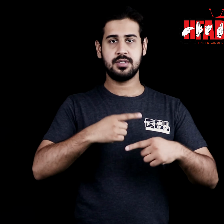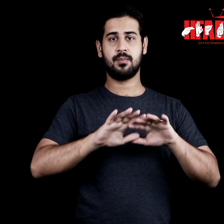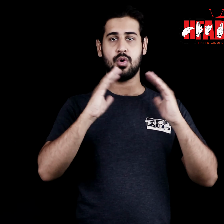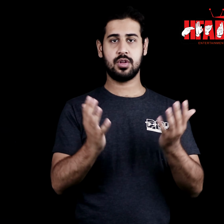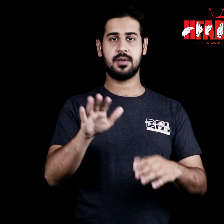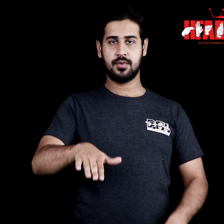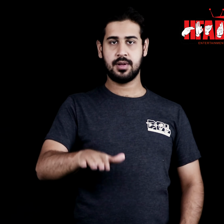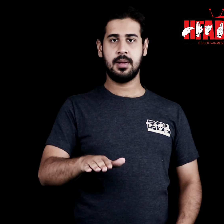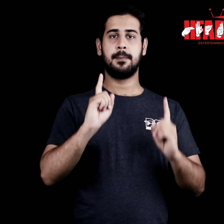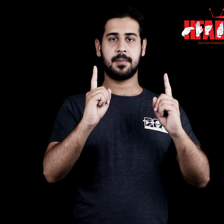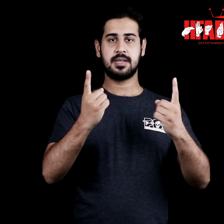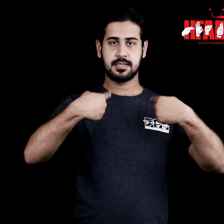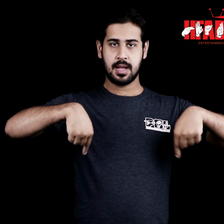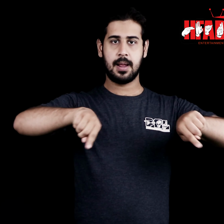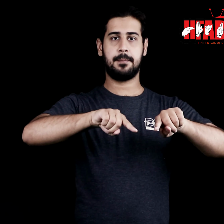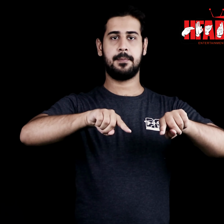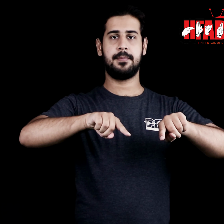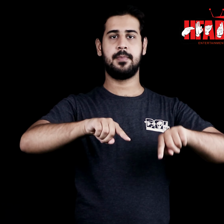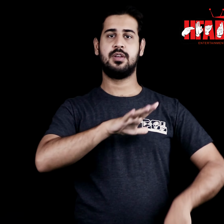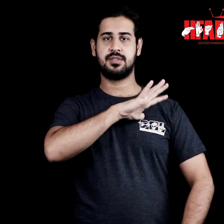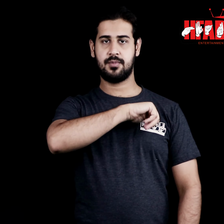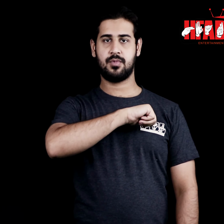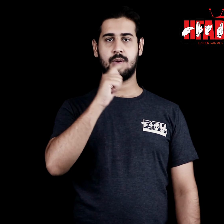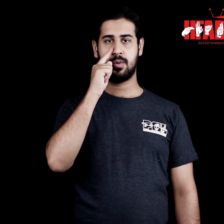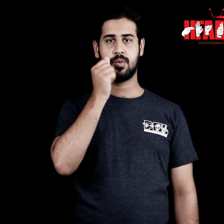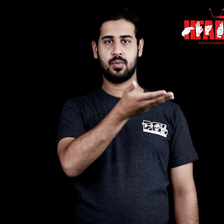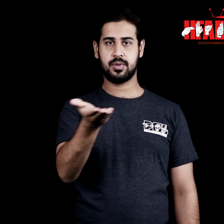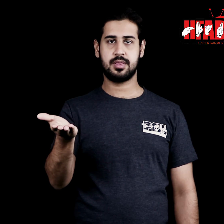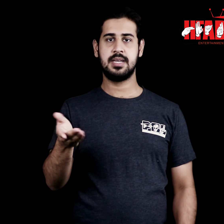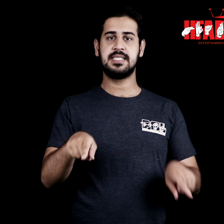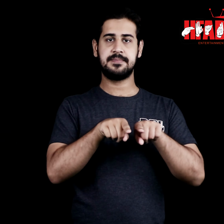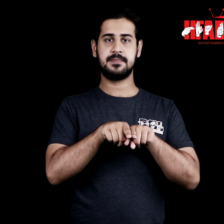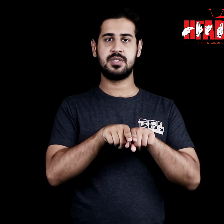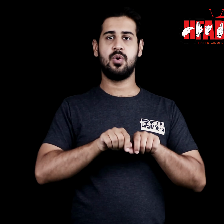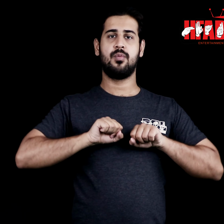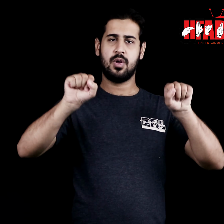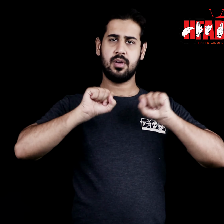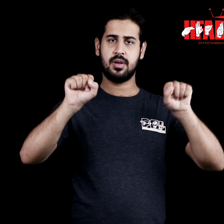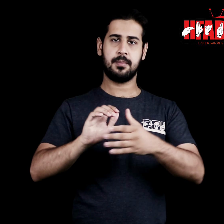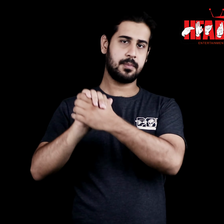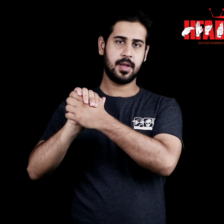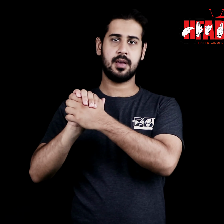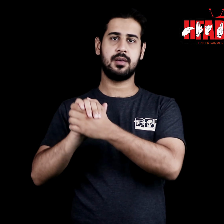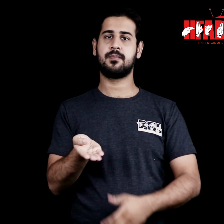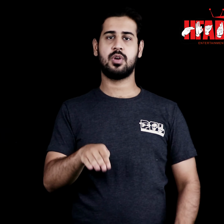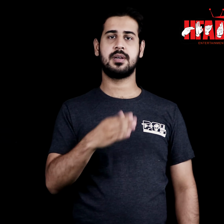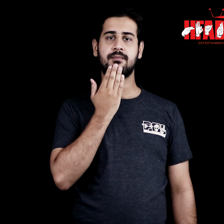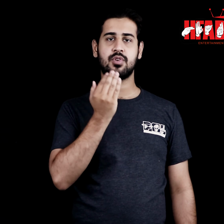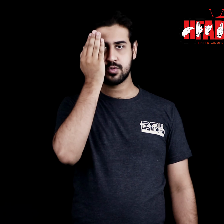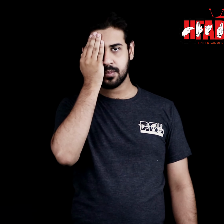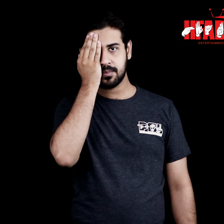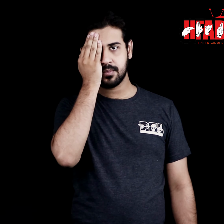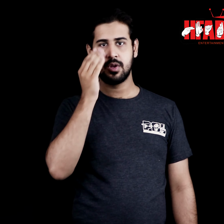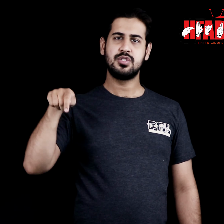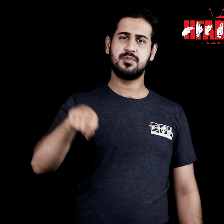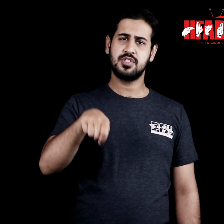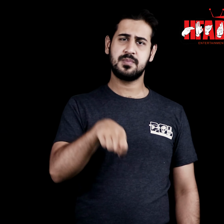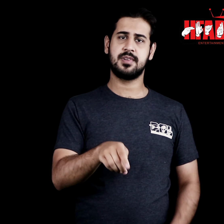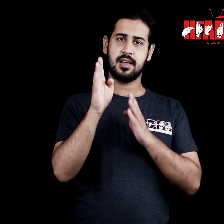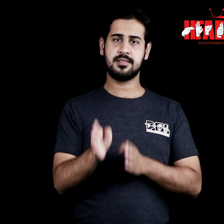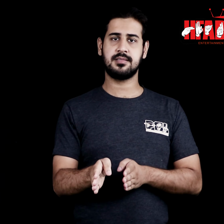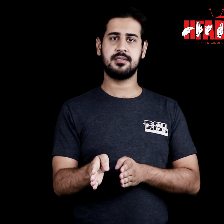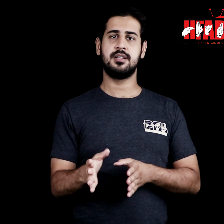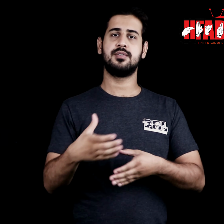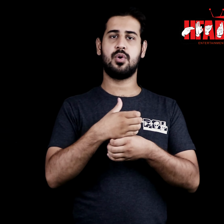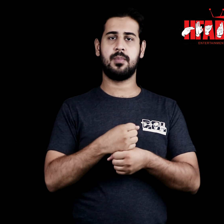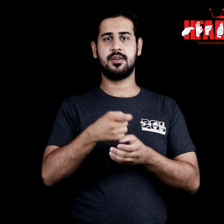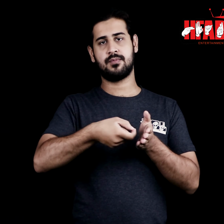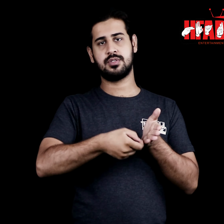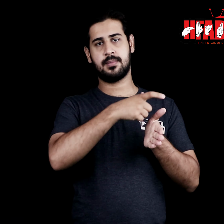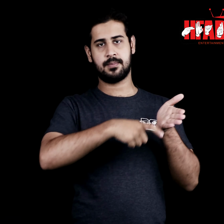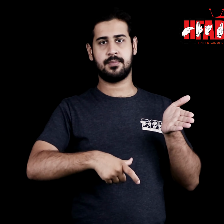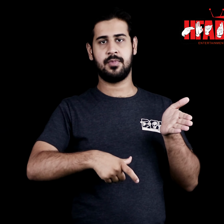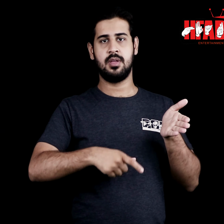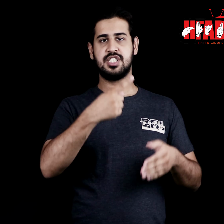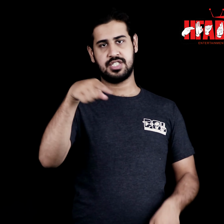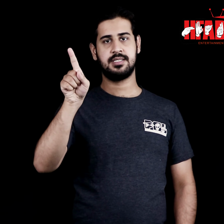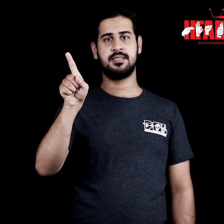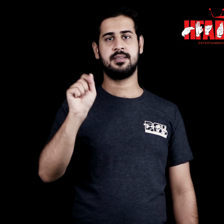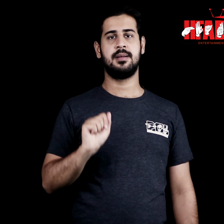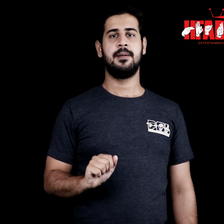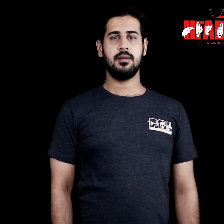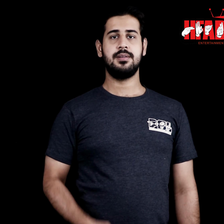The National Assembly passed a unanimous resolution expressing solidarity with Palestinians and against Israel’s aggression.